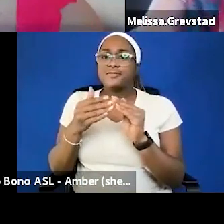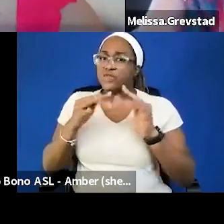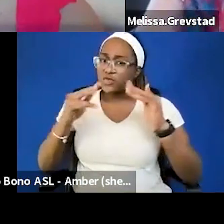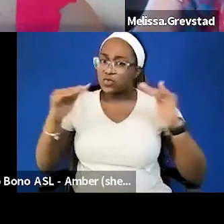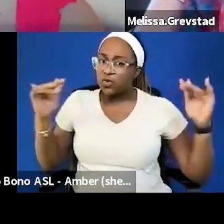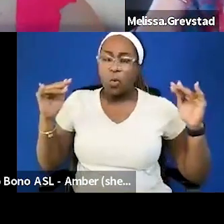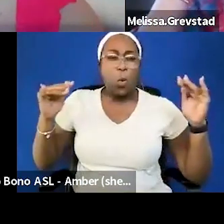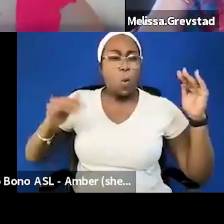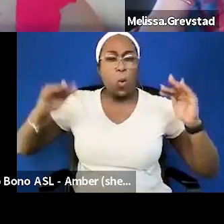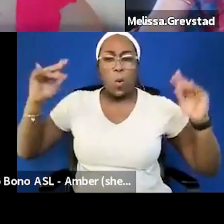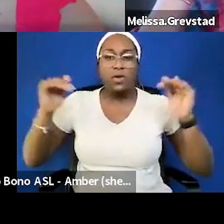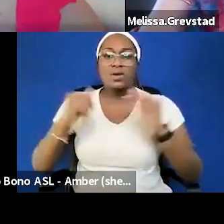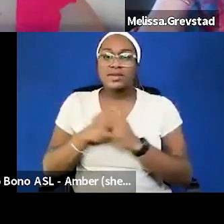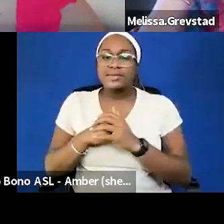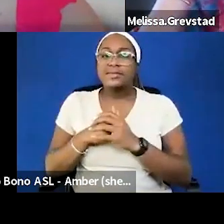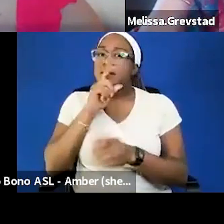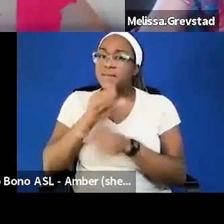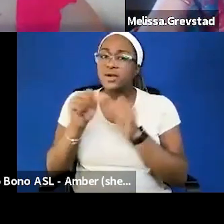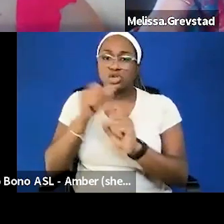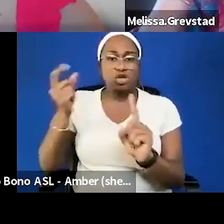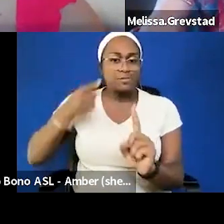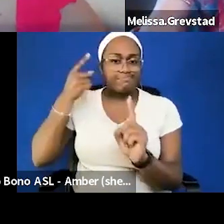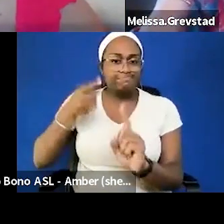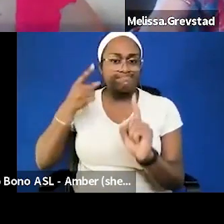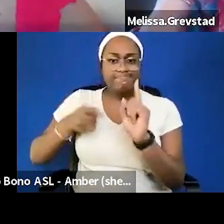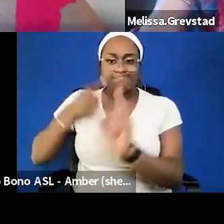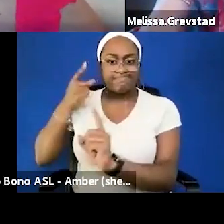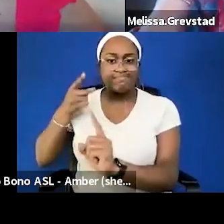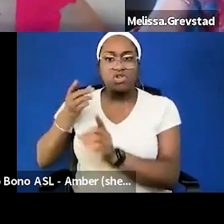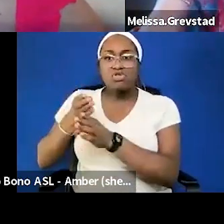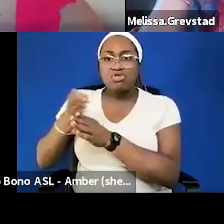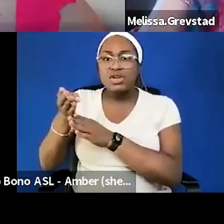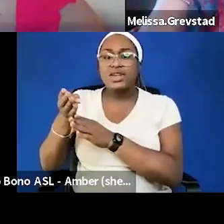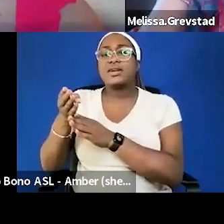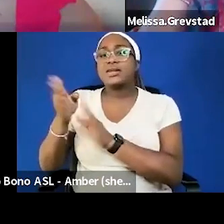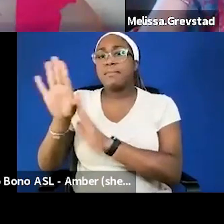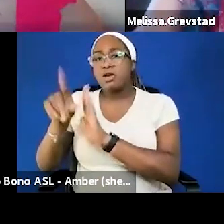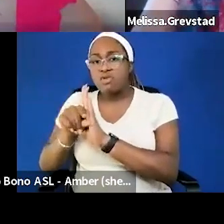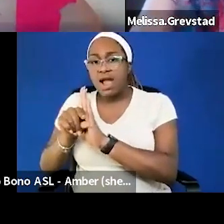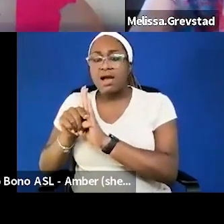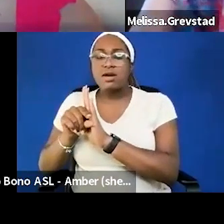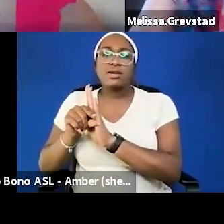and making sure they're hitting the different career fields, backgrounds, areas of expertise.